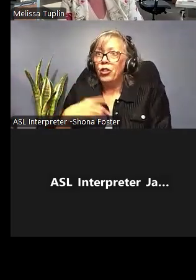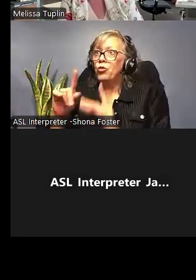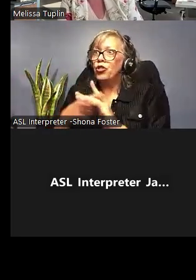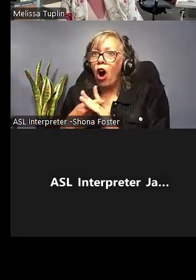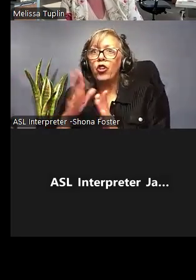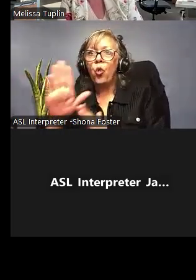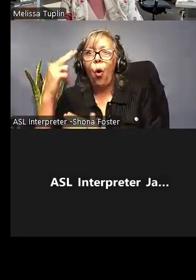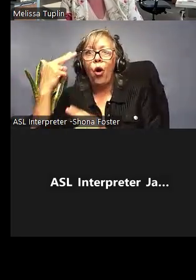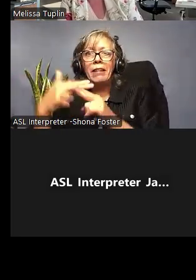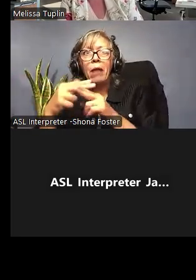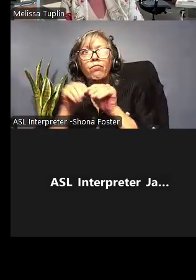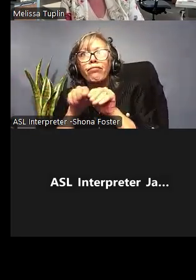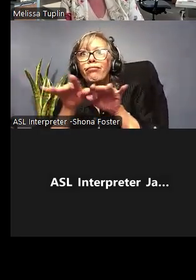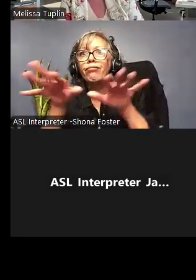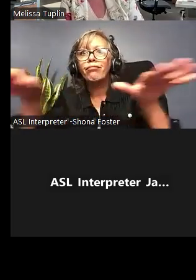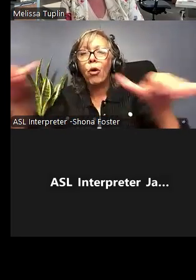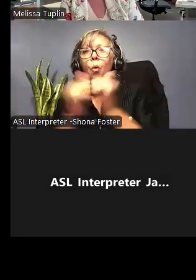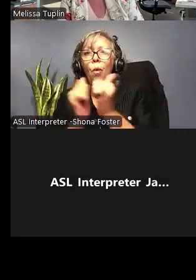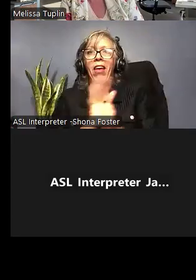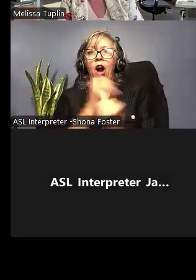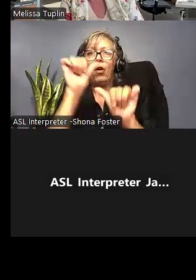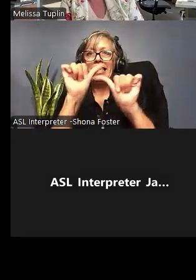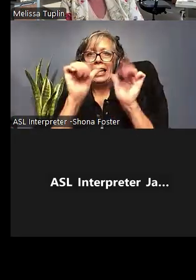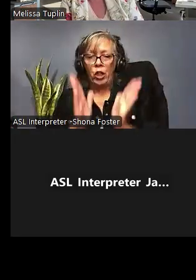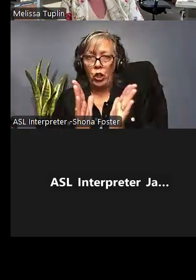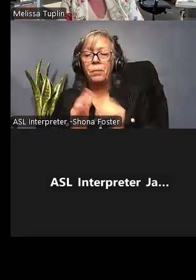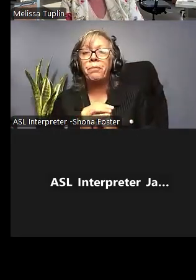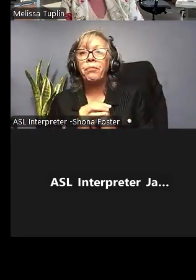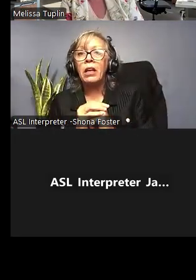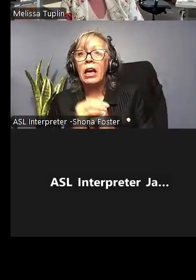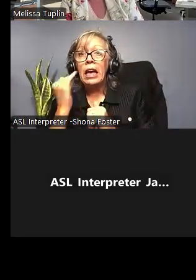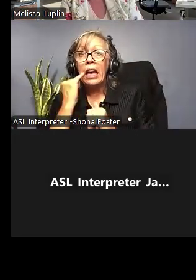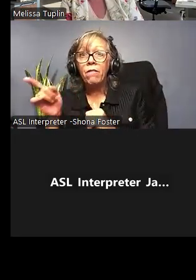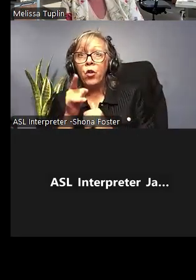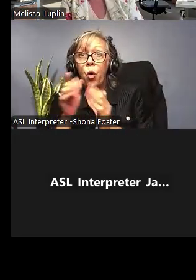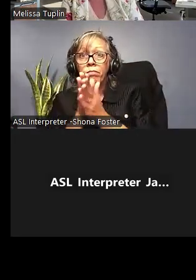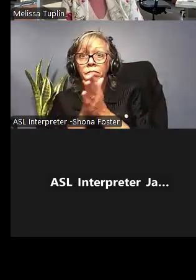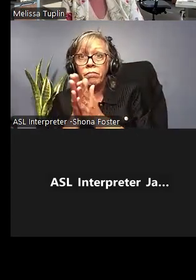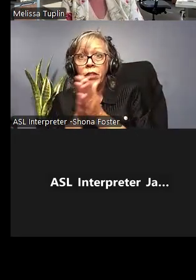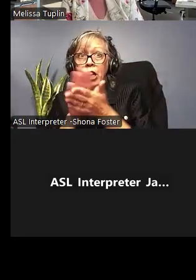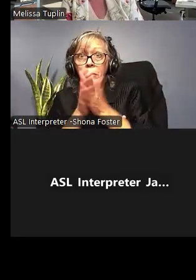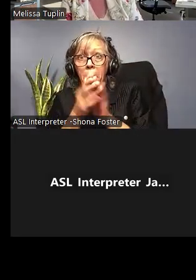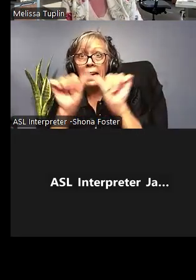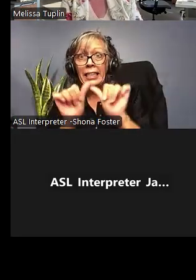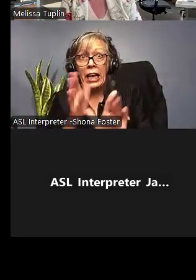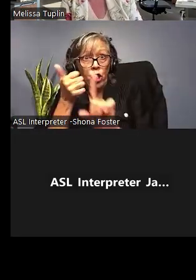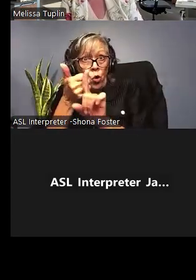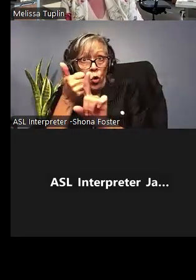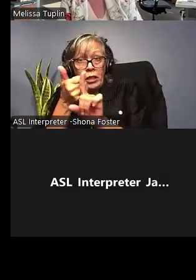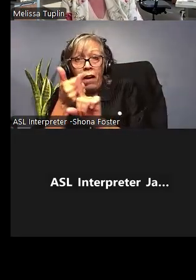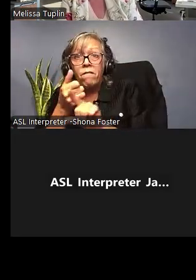with assessors. If you are interested in becoming an assessor yourself for this or any of our other